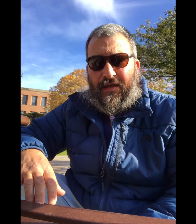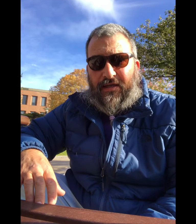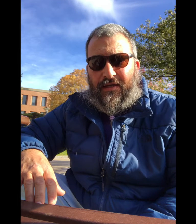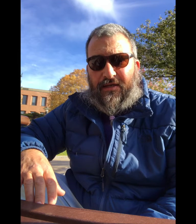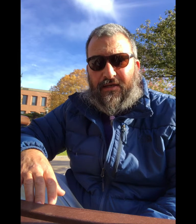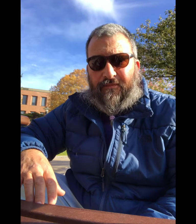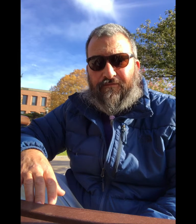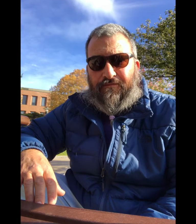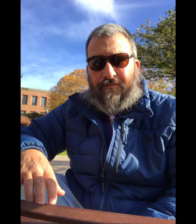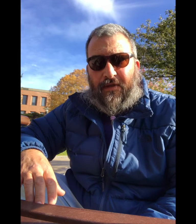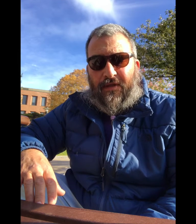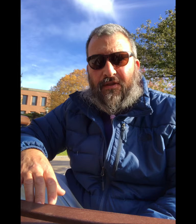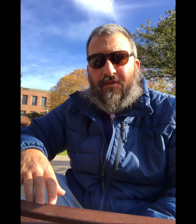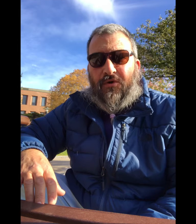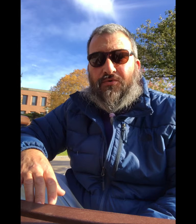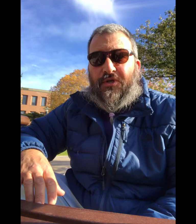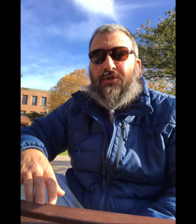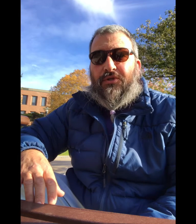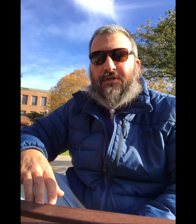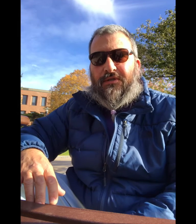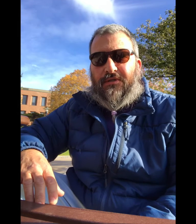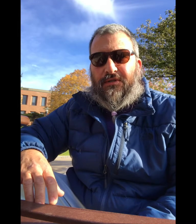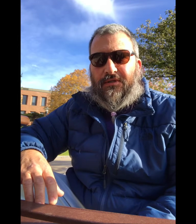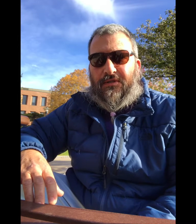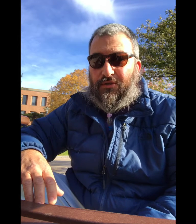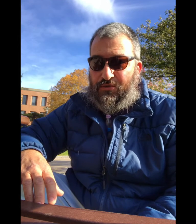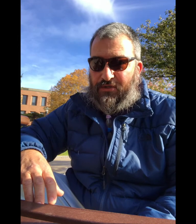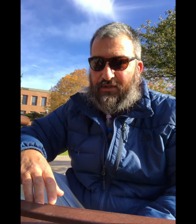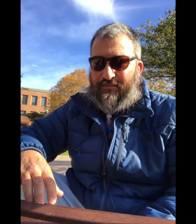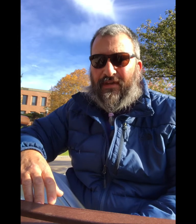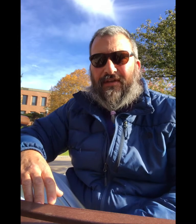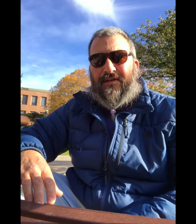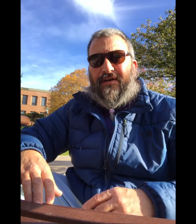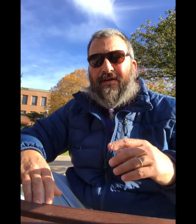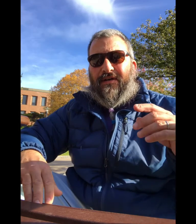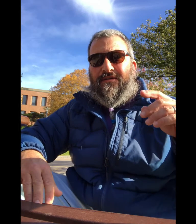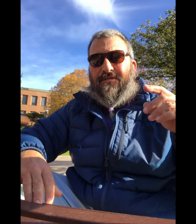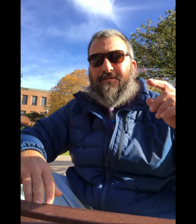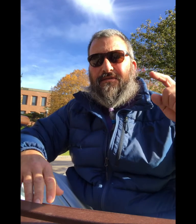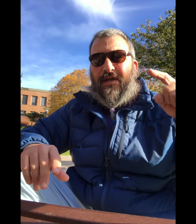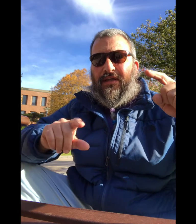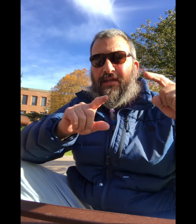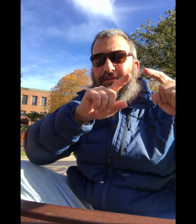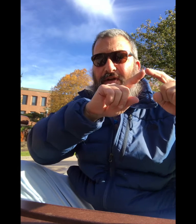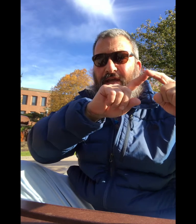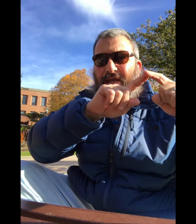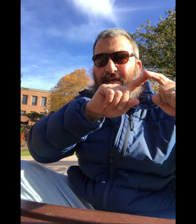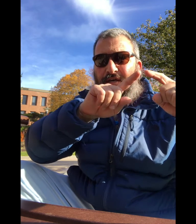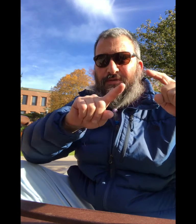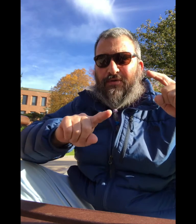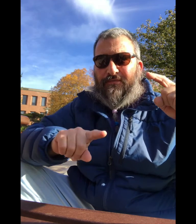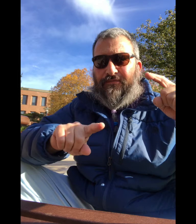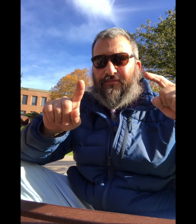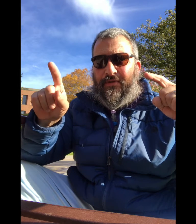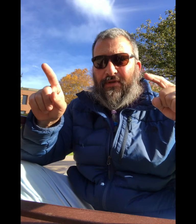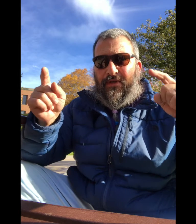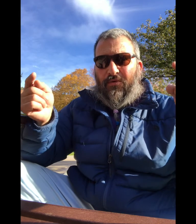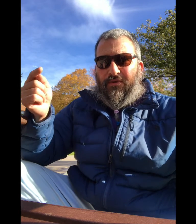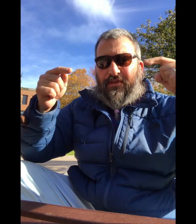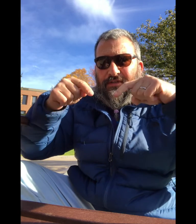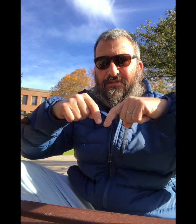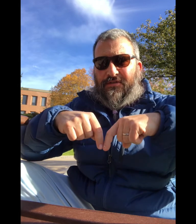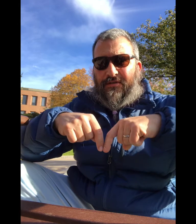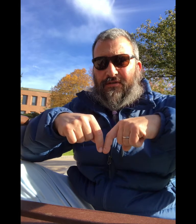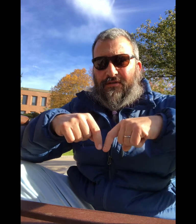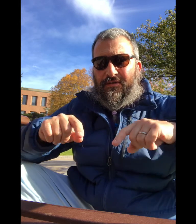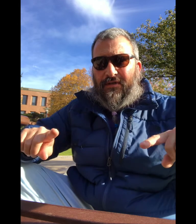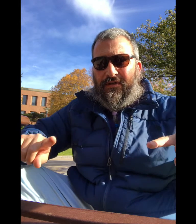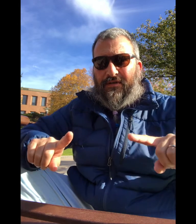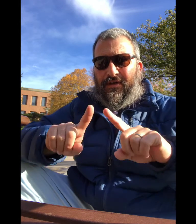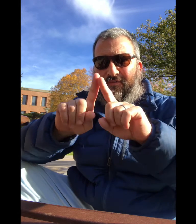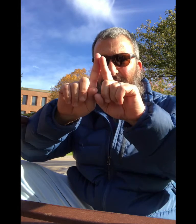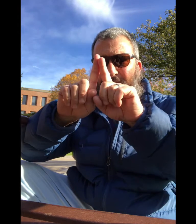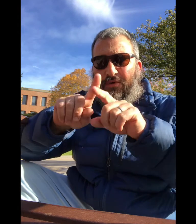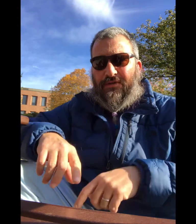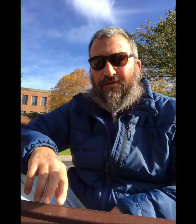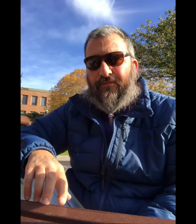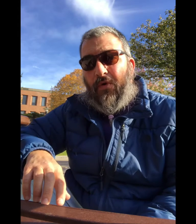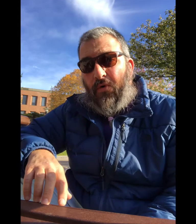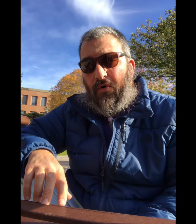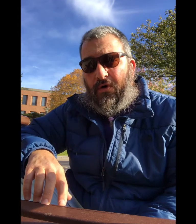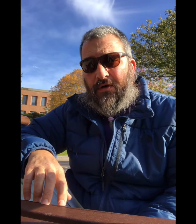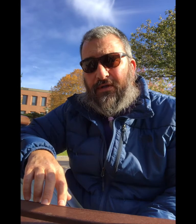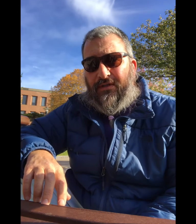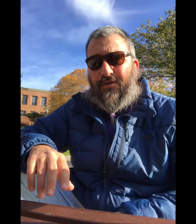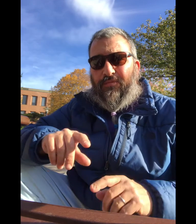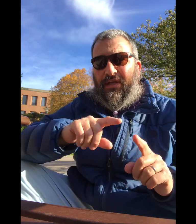And those look usually like either a cusp, where things kind of have a point or it could be